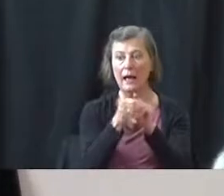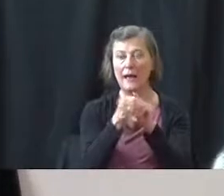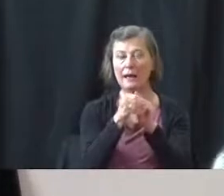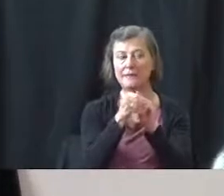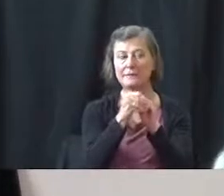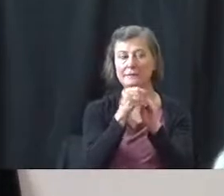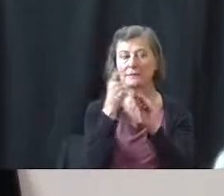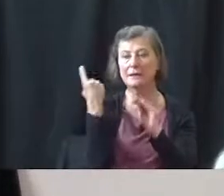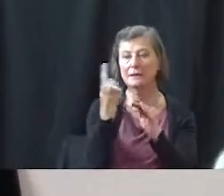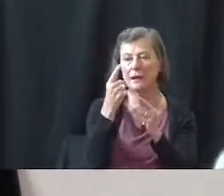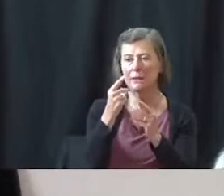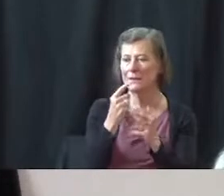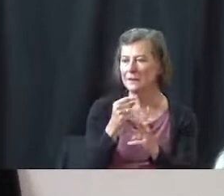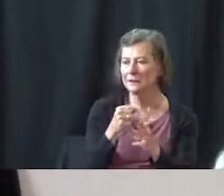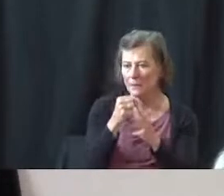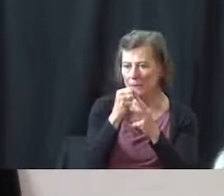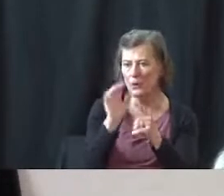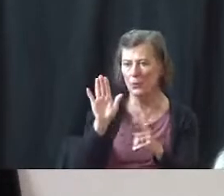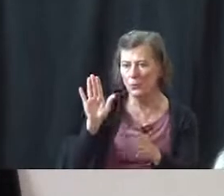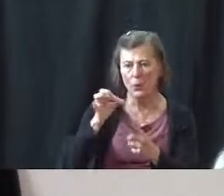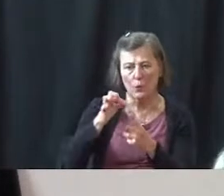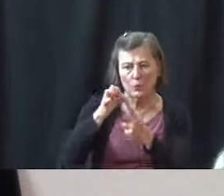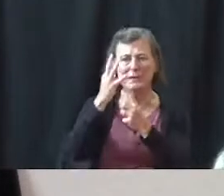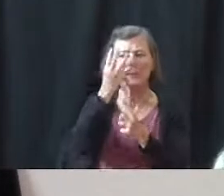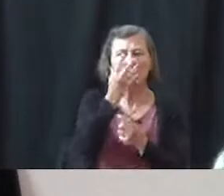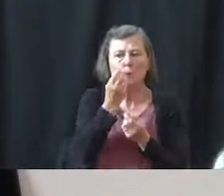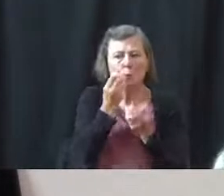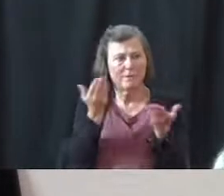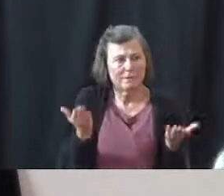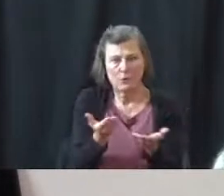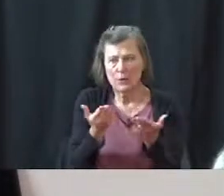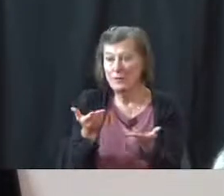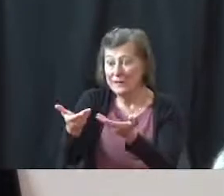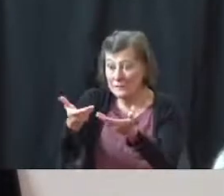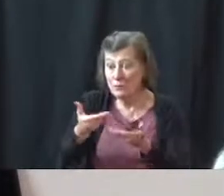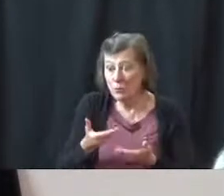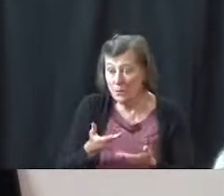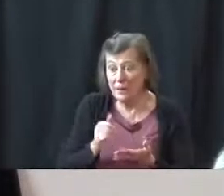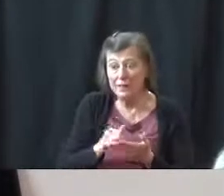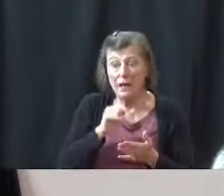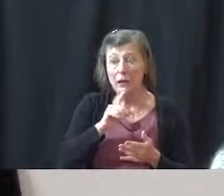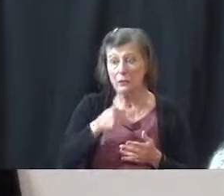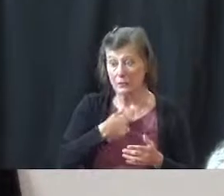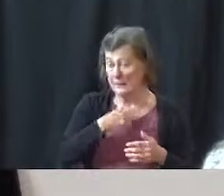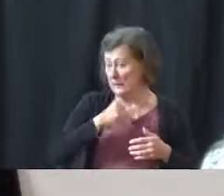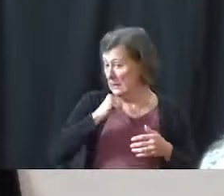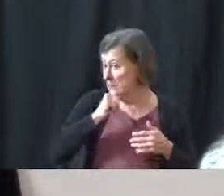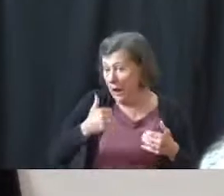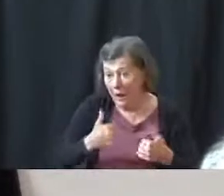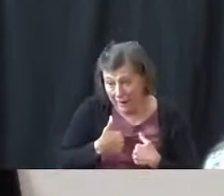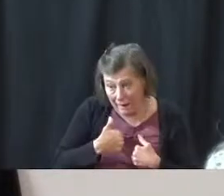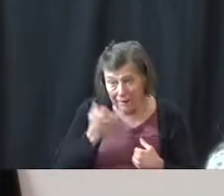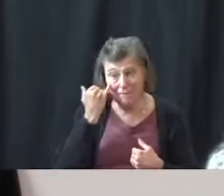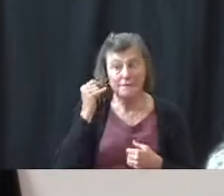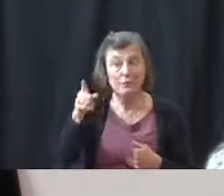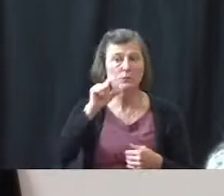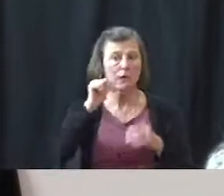that your unique, beautiful, presence brings something that we wouldn't have had here if you had not shown up.